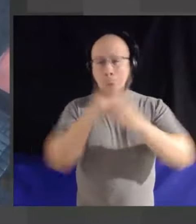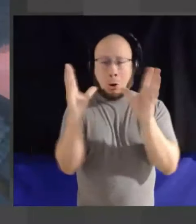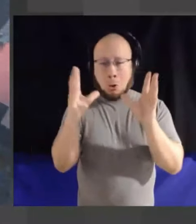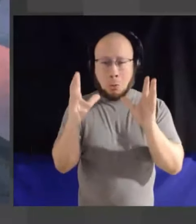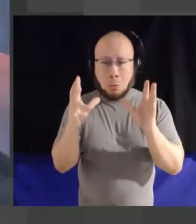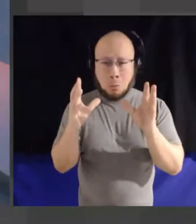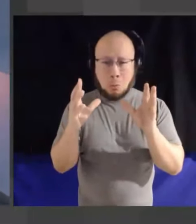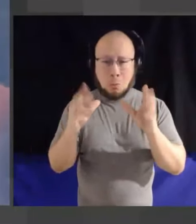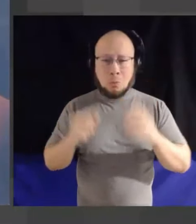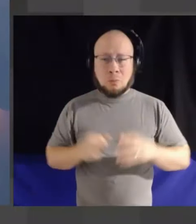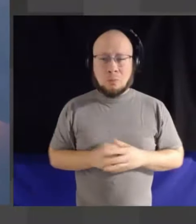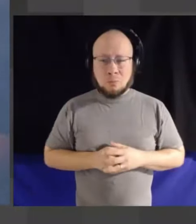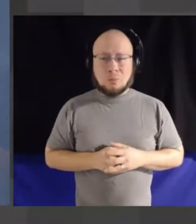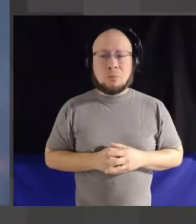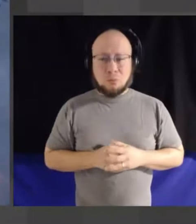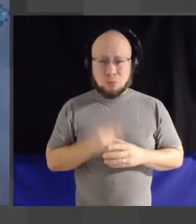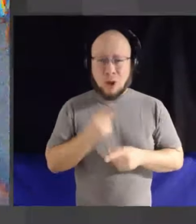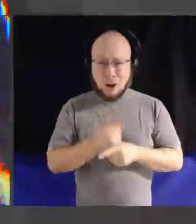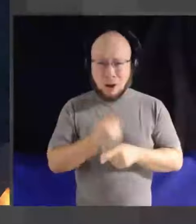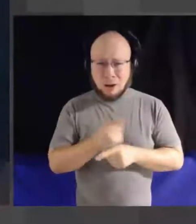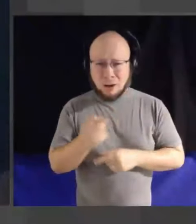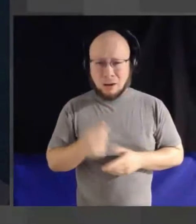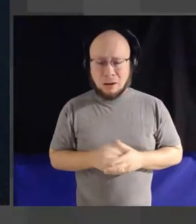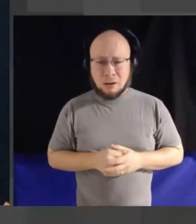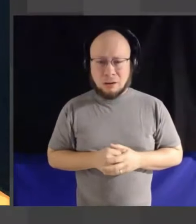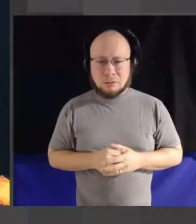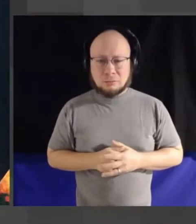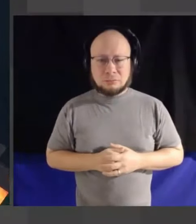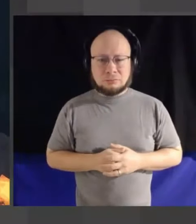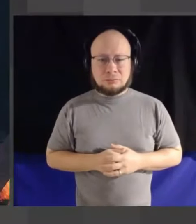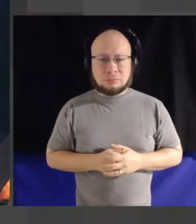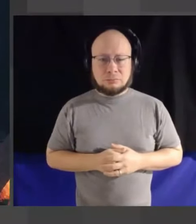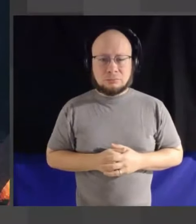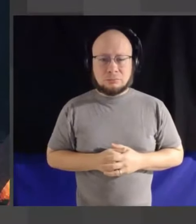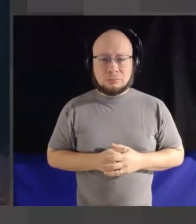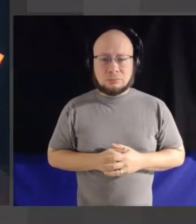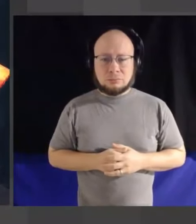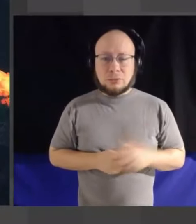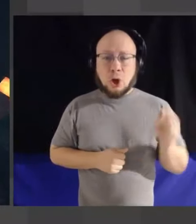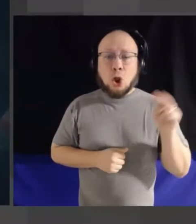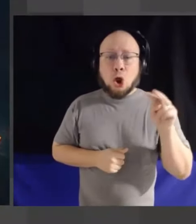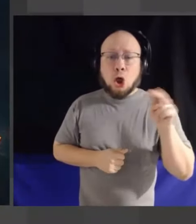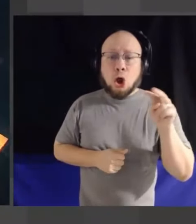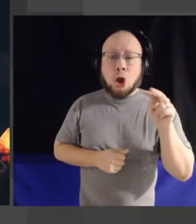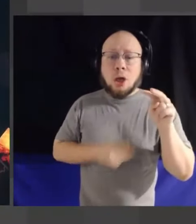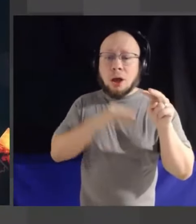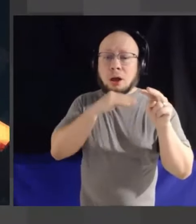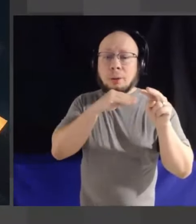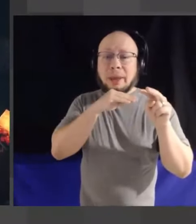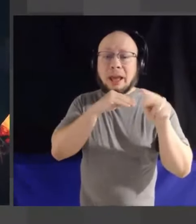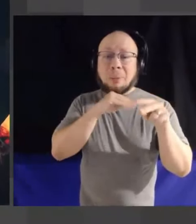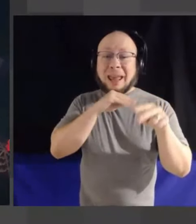HOLY SMOKES! BOOM. YOU ALL RIGHT? YEAH.